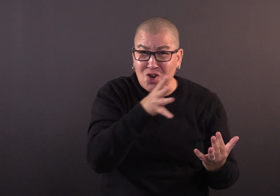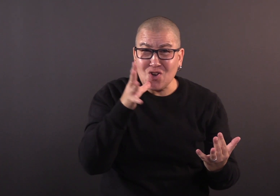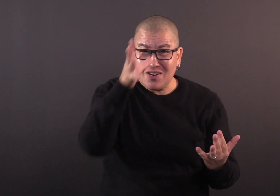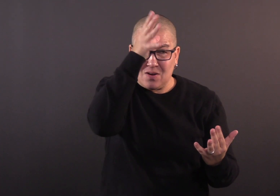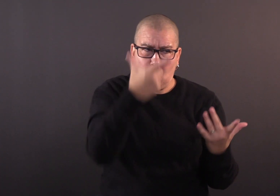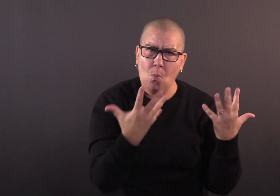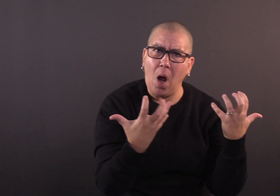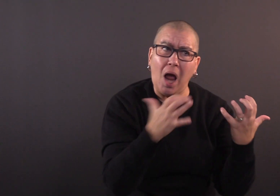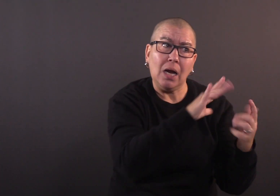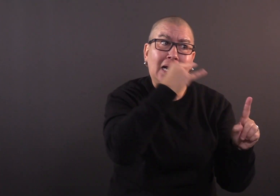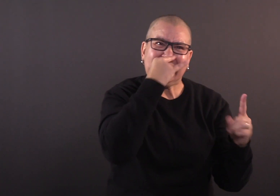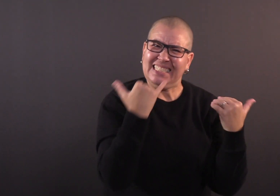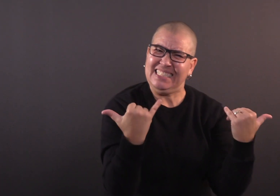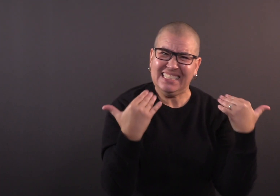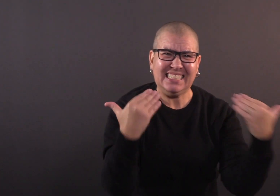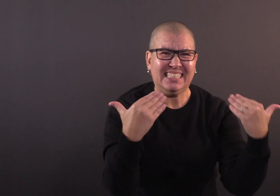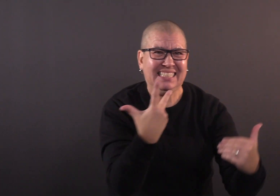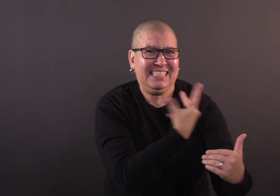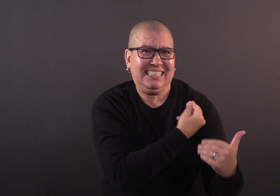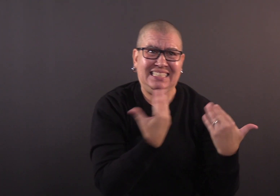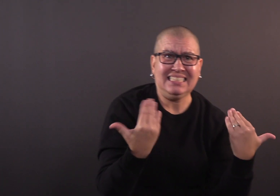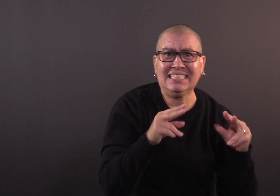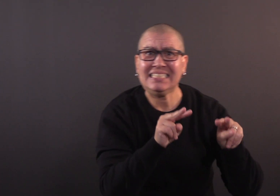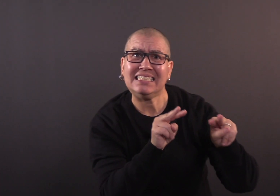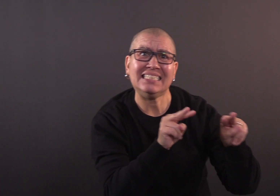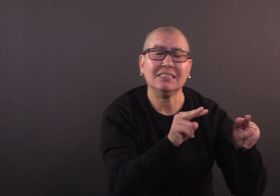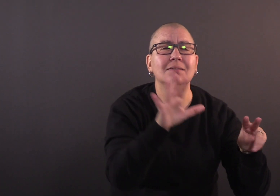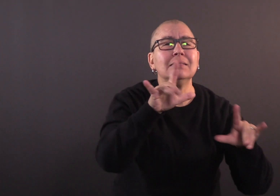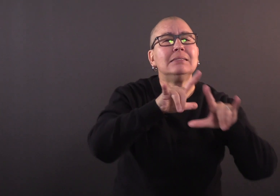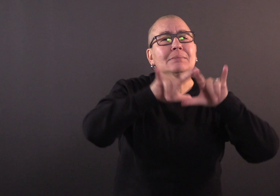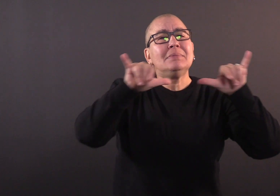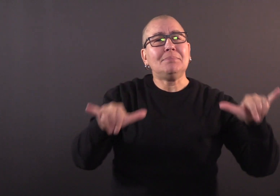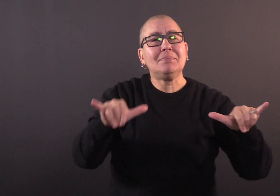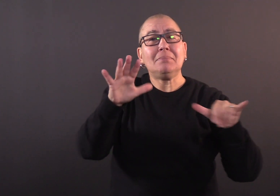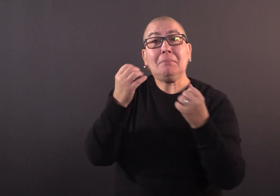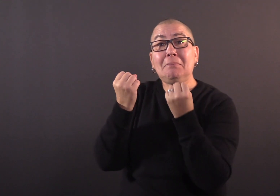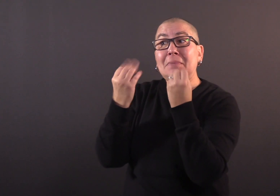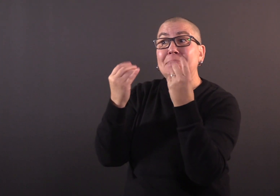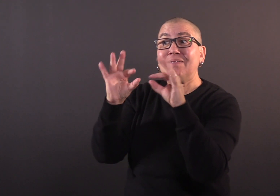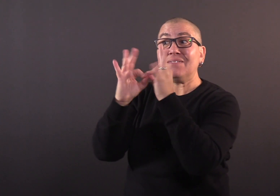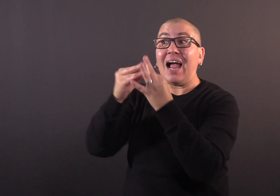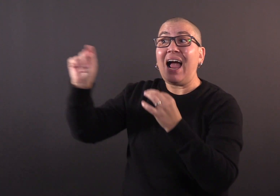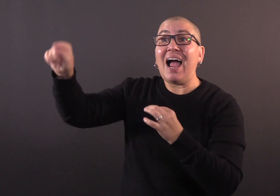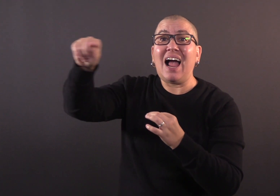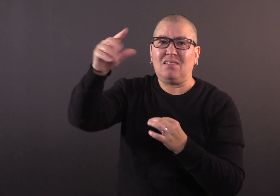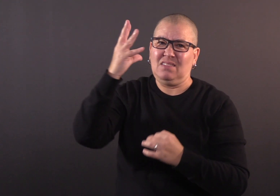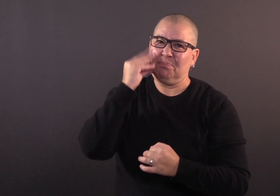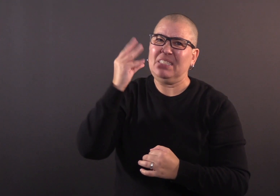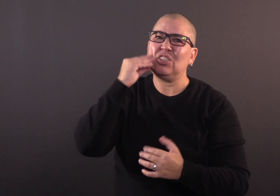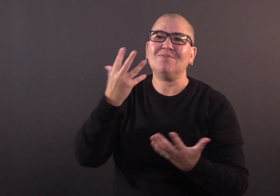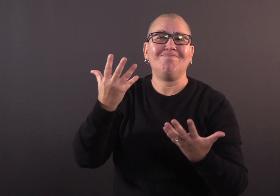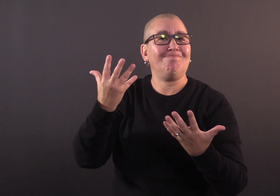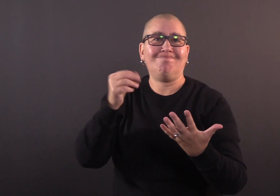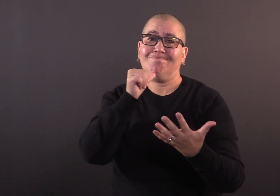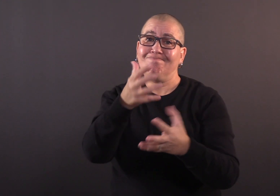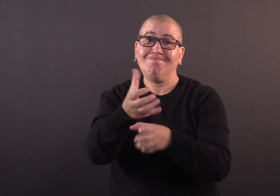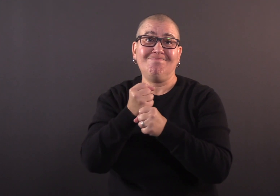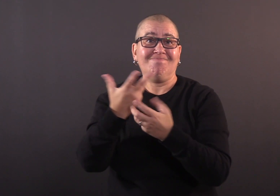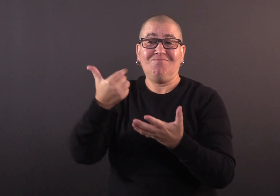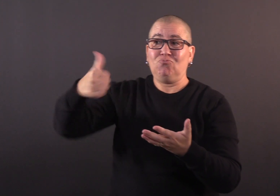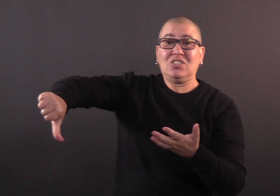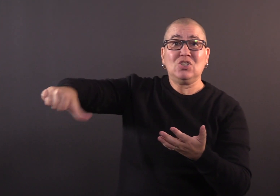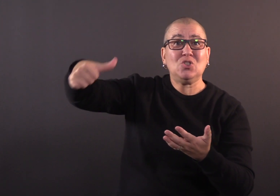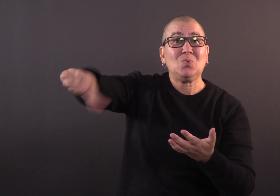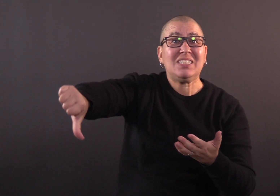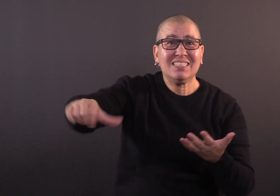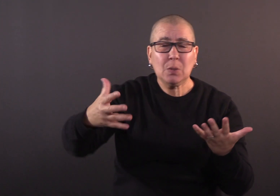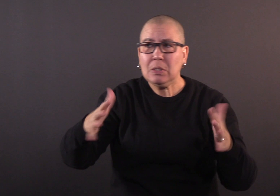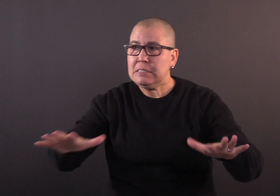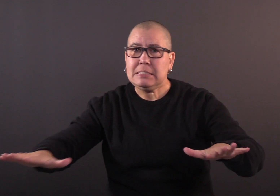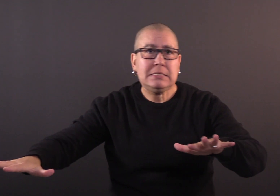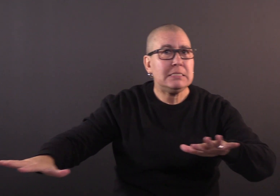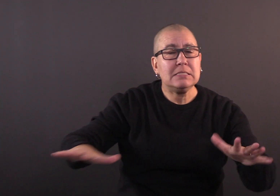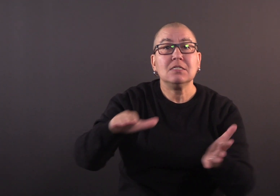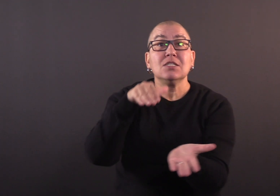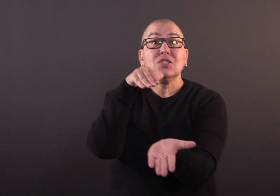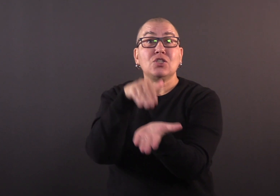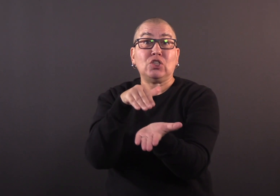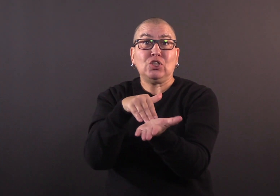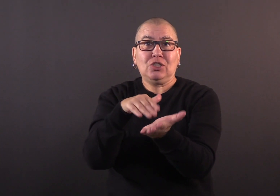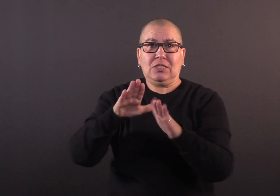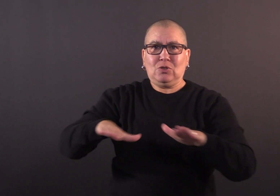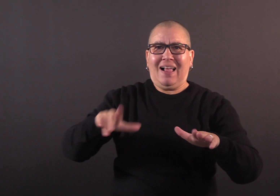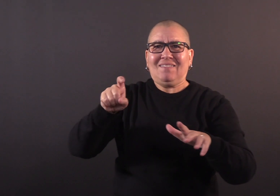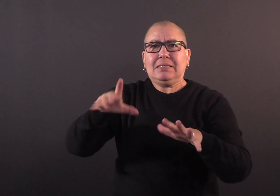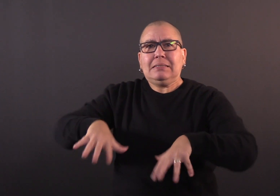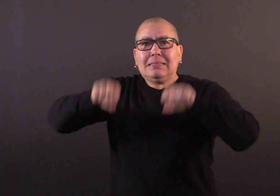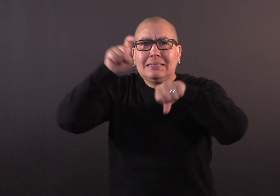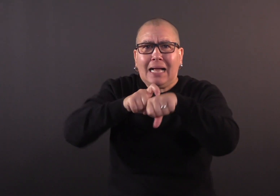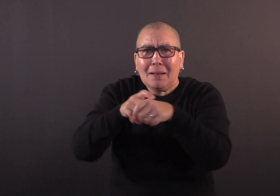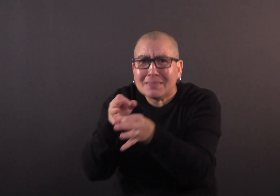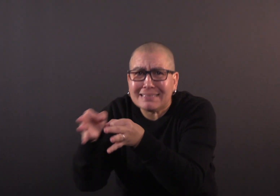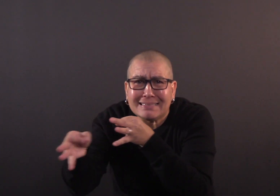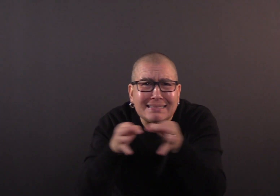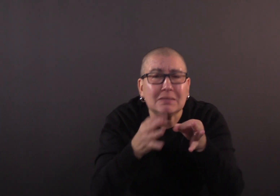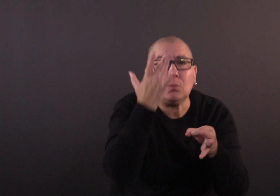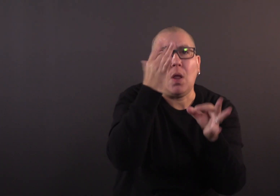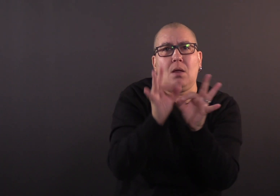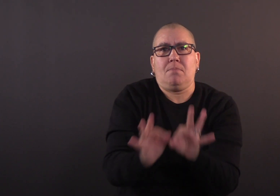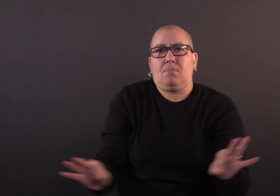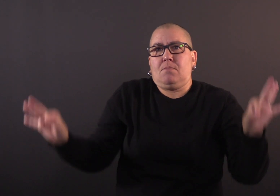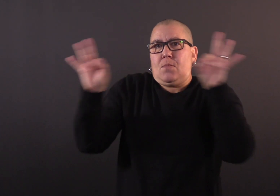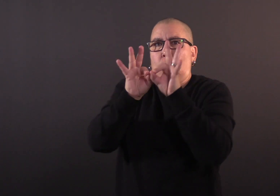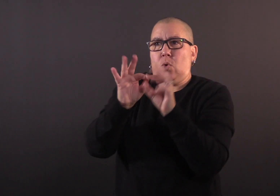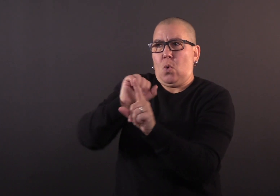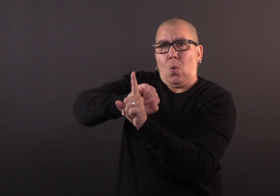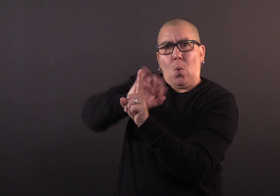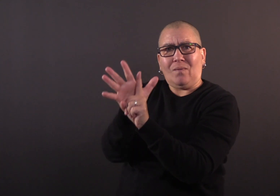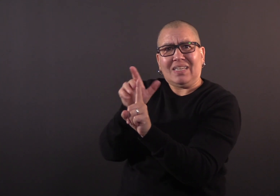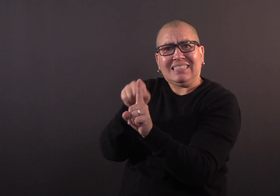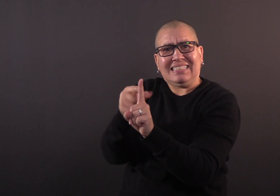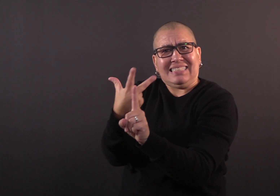is even for healthy children. What About Flu Vaccine?